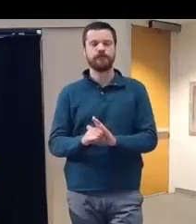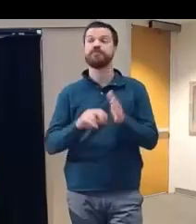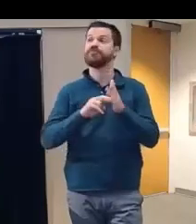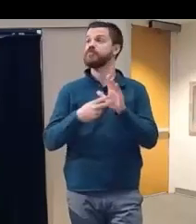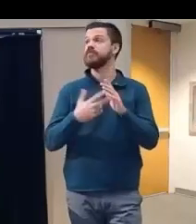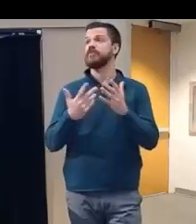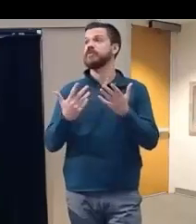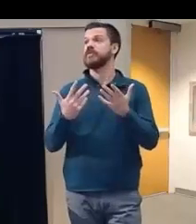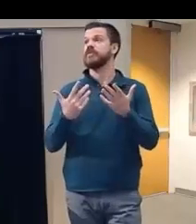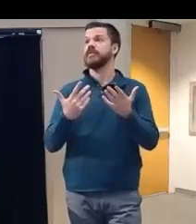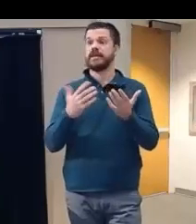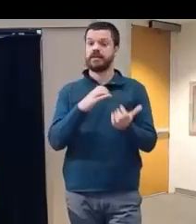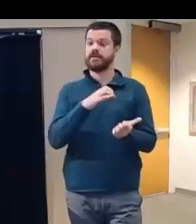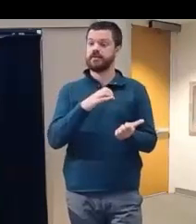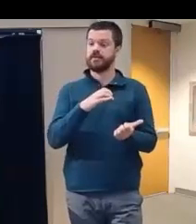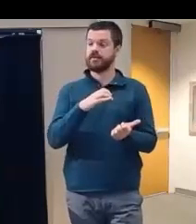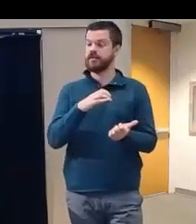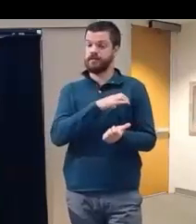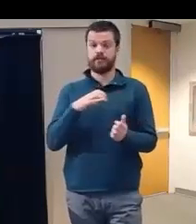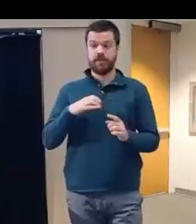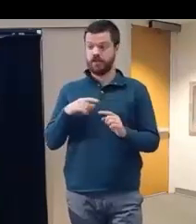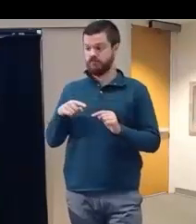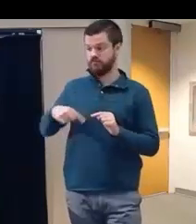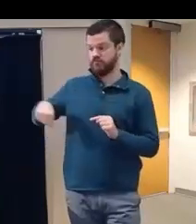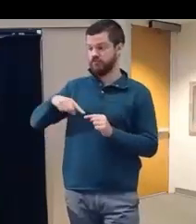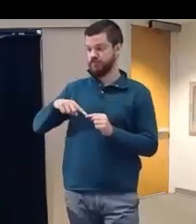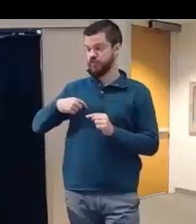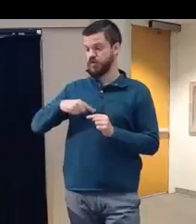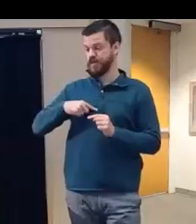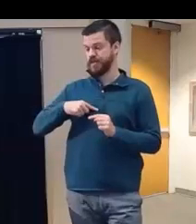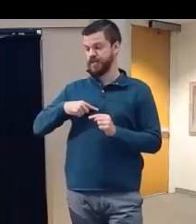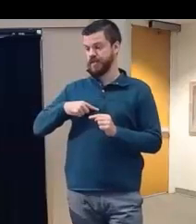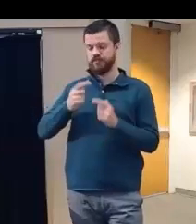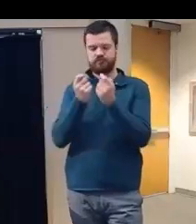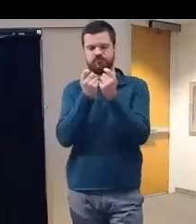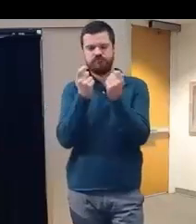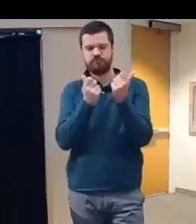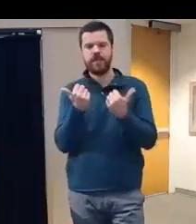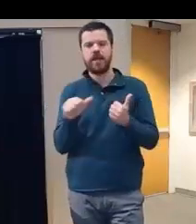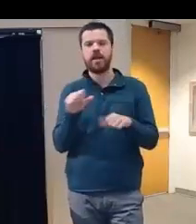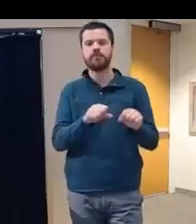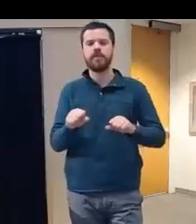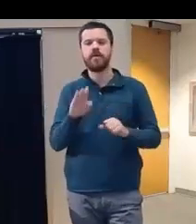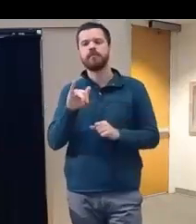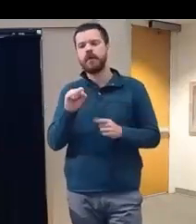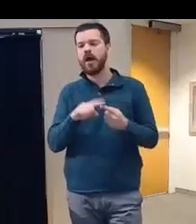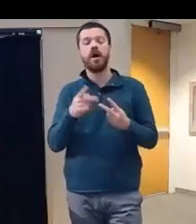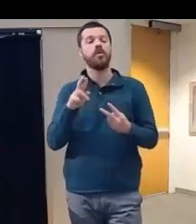for the committee themselves um we we are removing any potential bias in terms of pronouns names